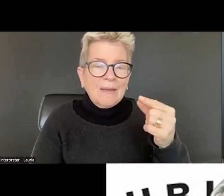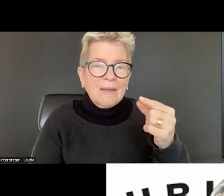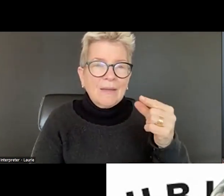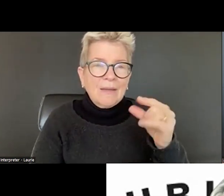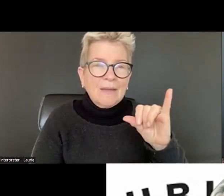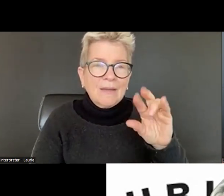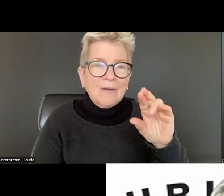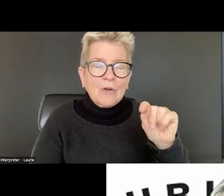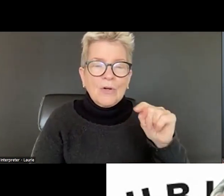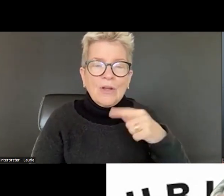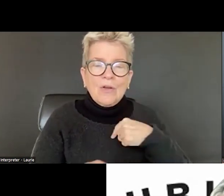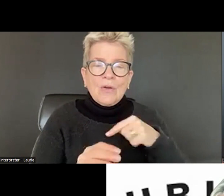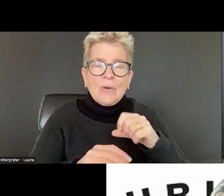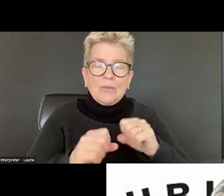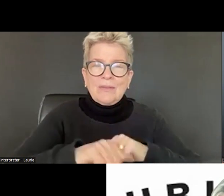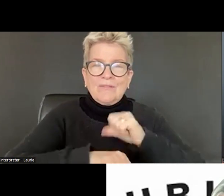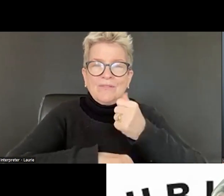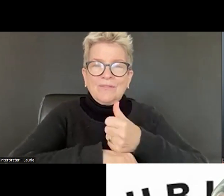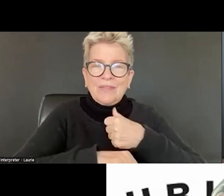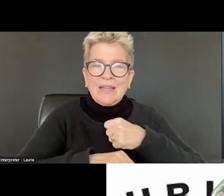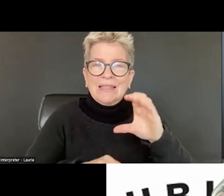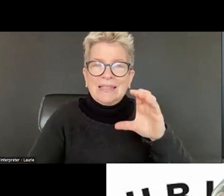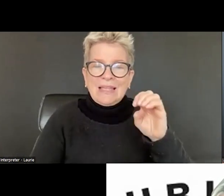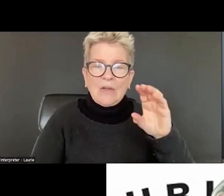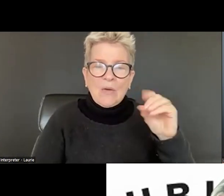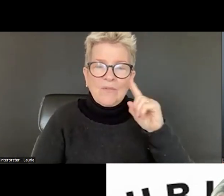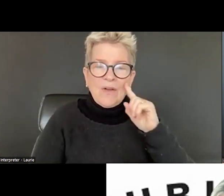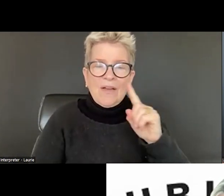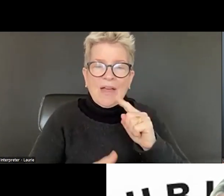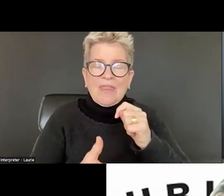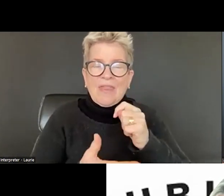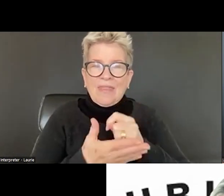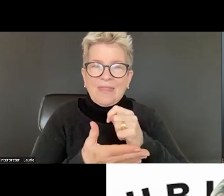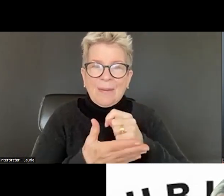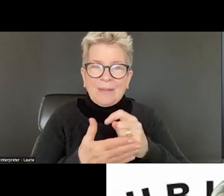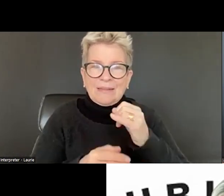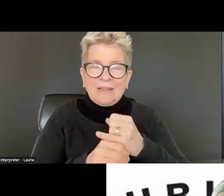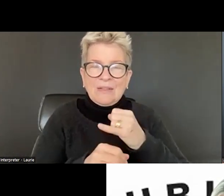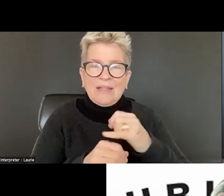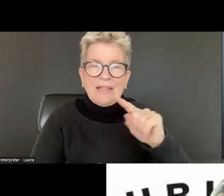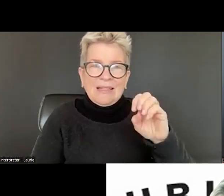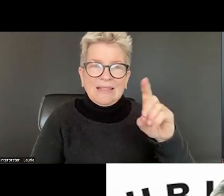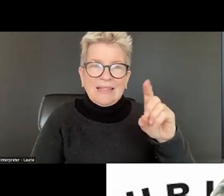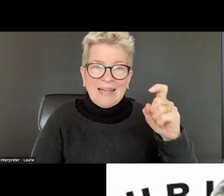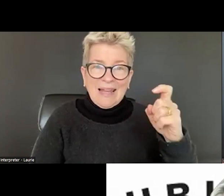therapy fund Foundation she is a psychotherapist a tedx international speaker and author who has